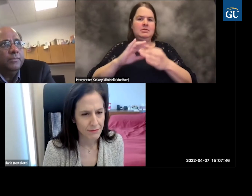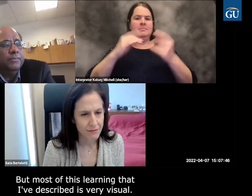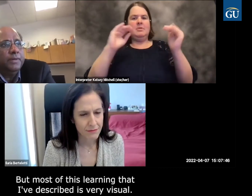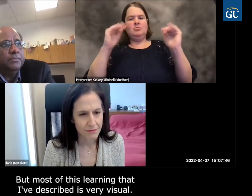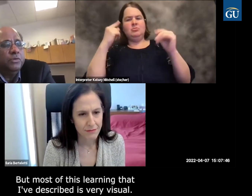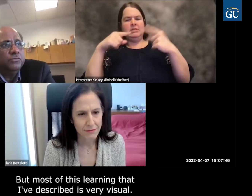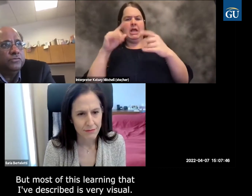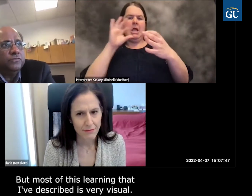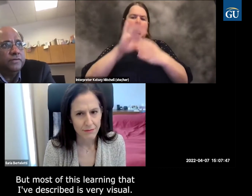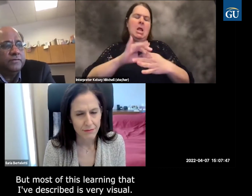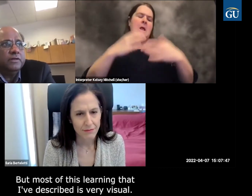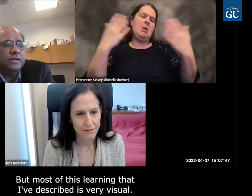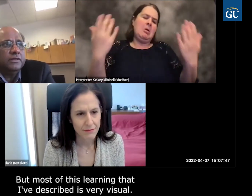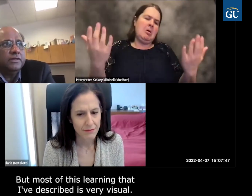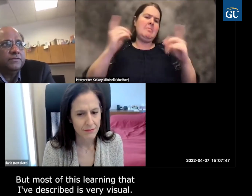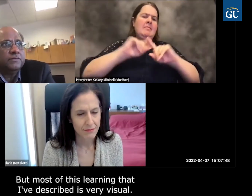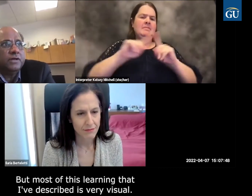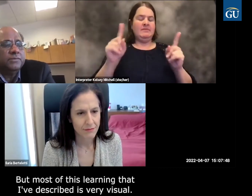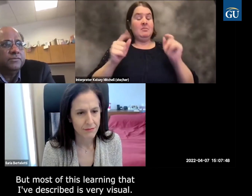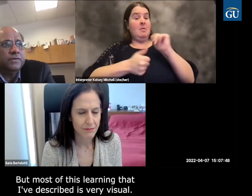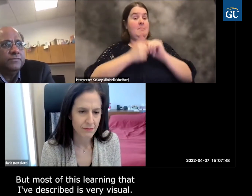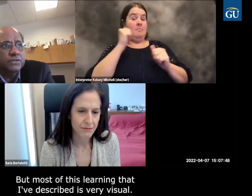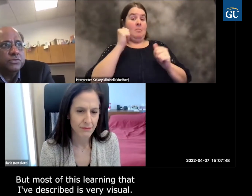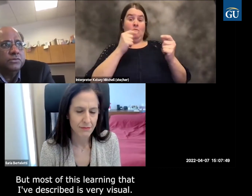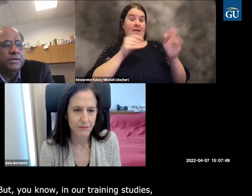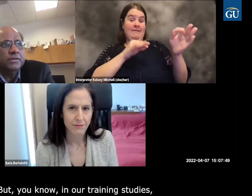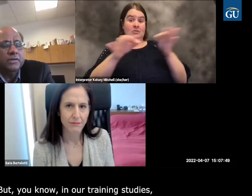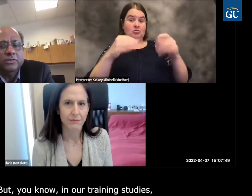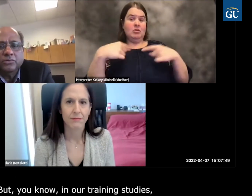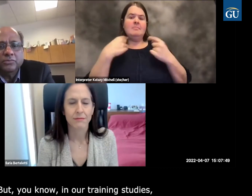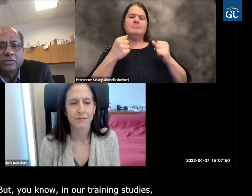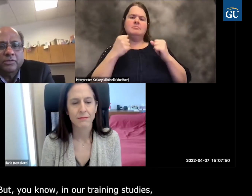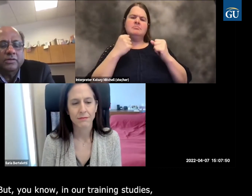but most of this learning that i've